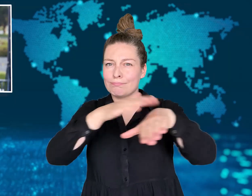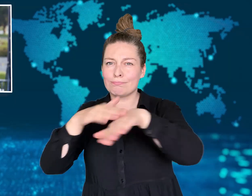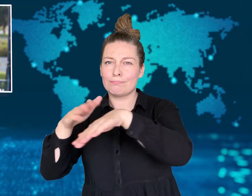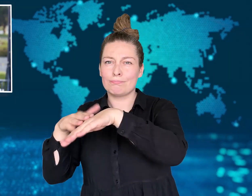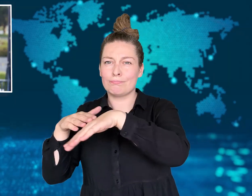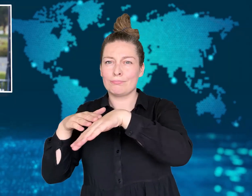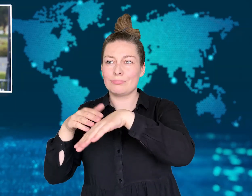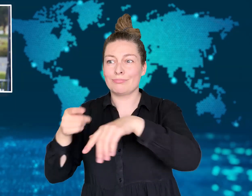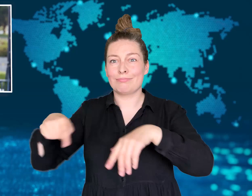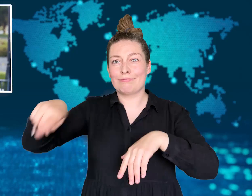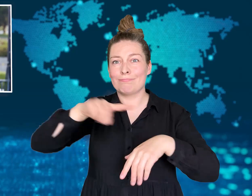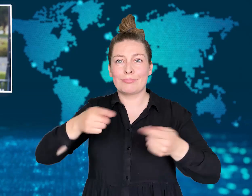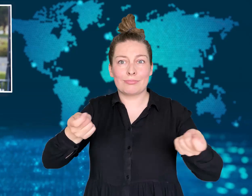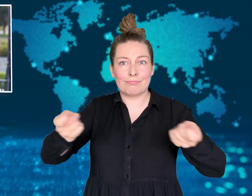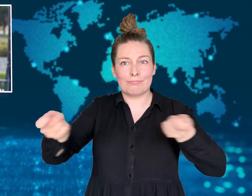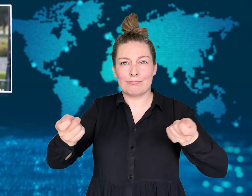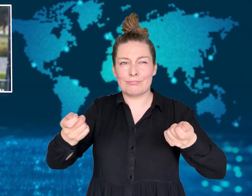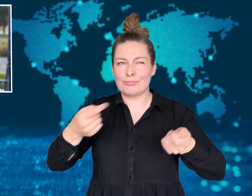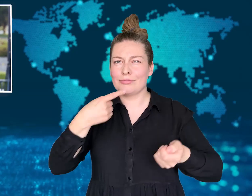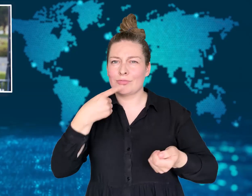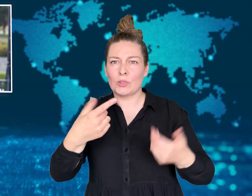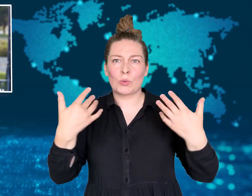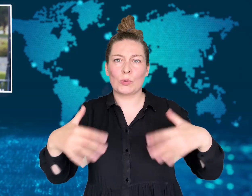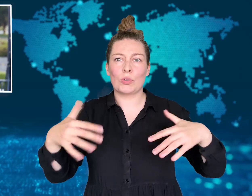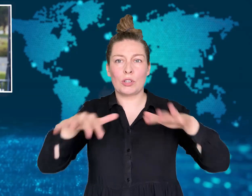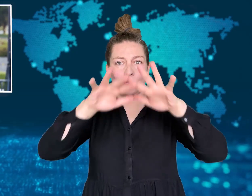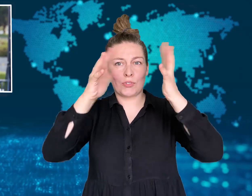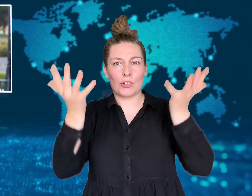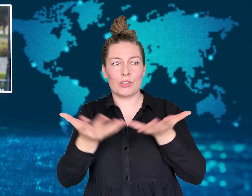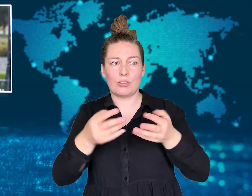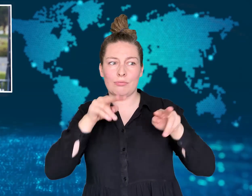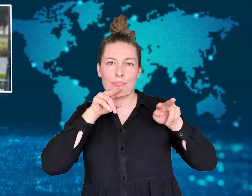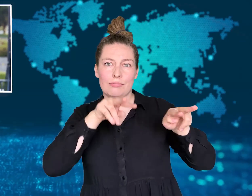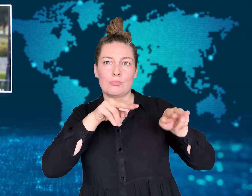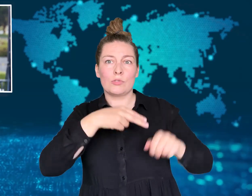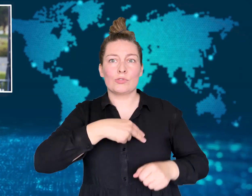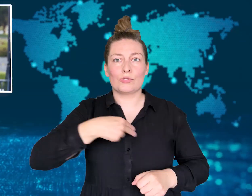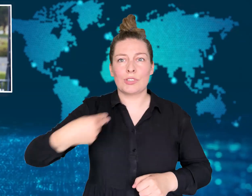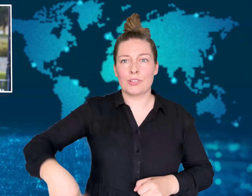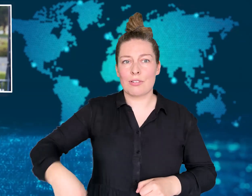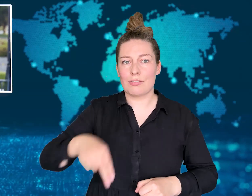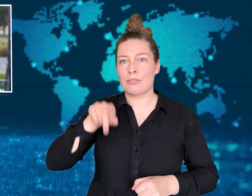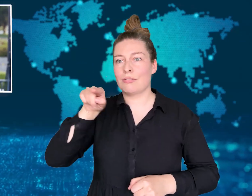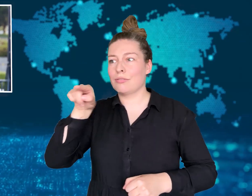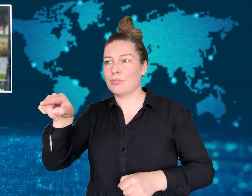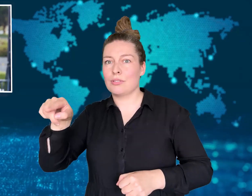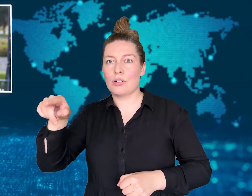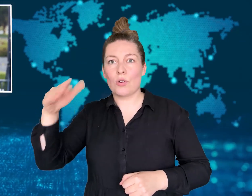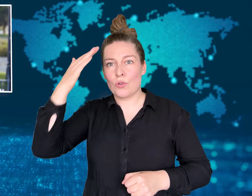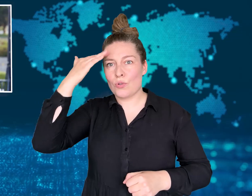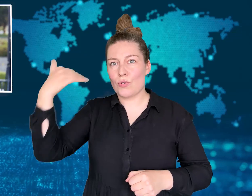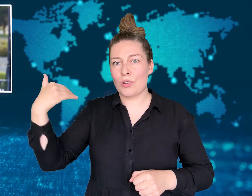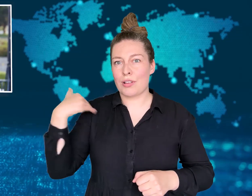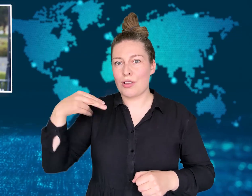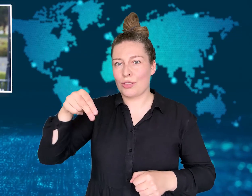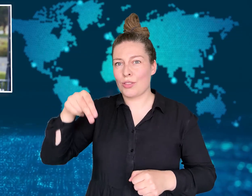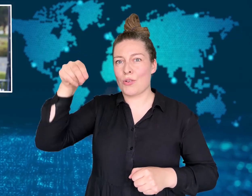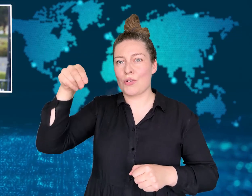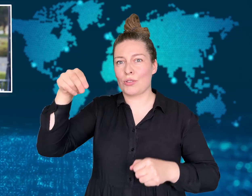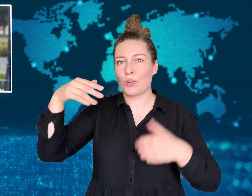North Korea has been building its missile and bomb capabilities.